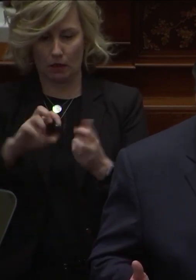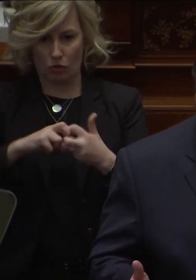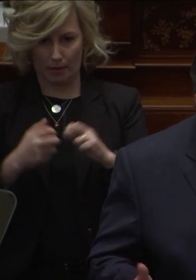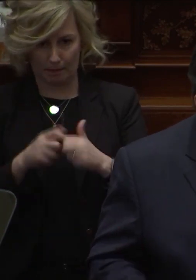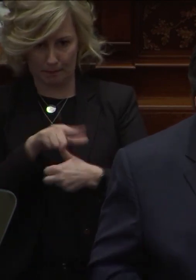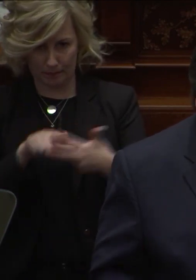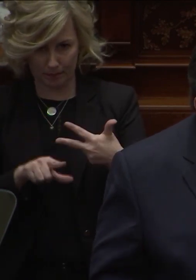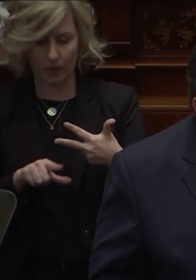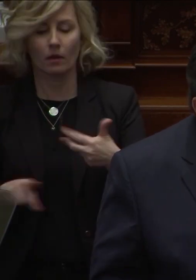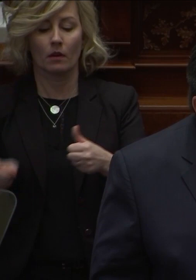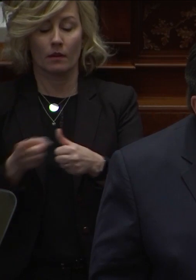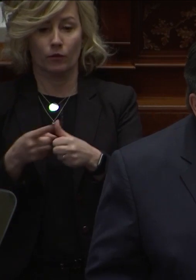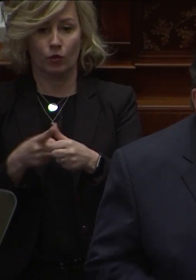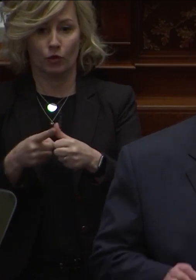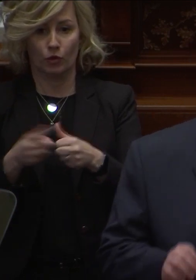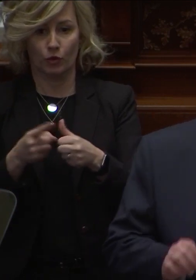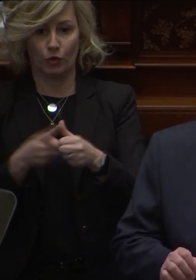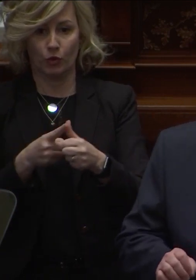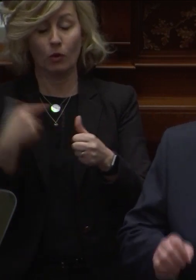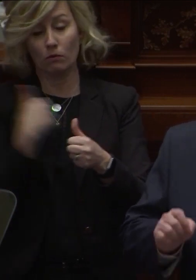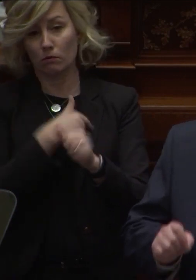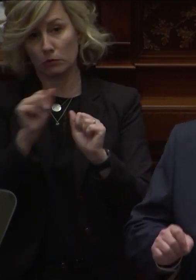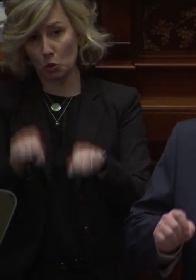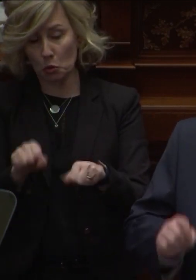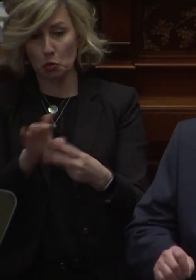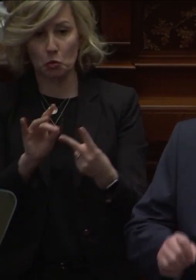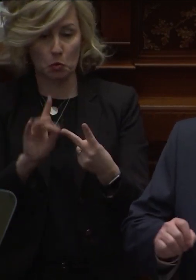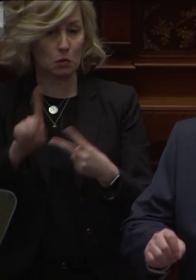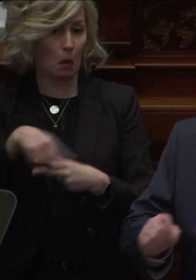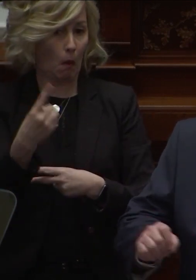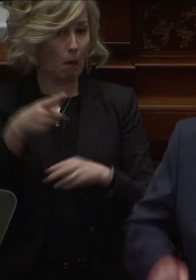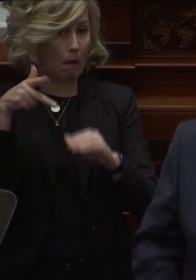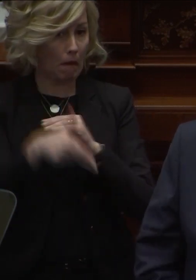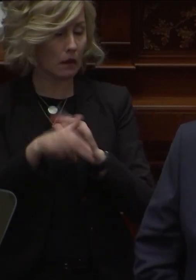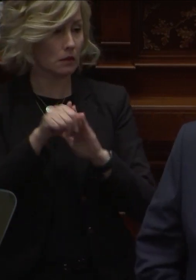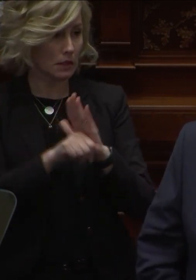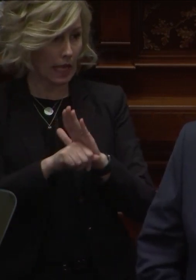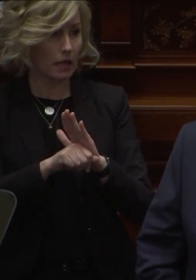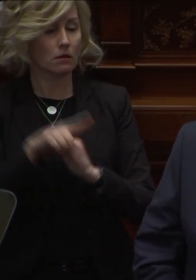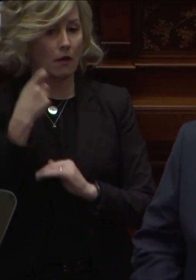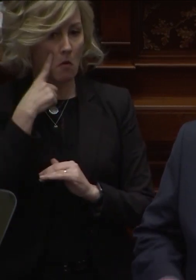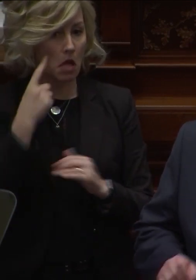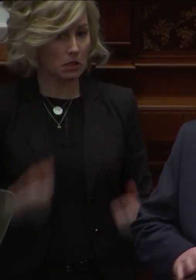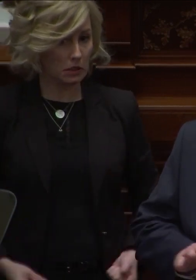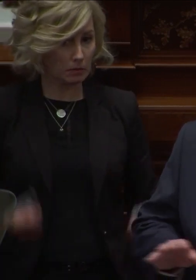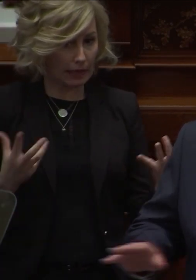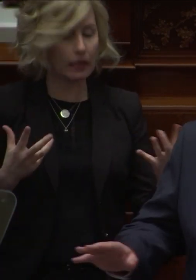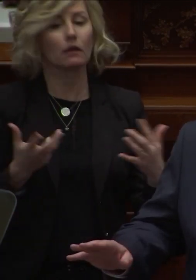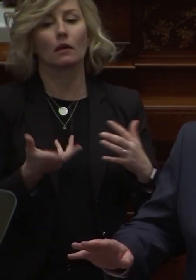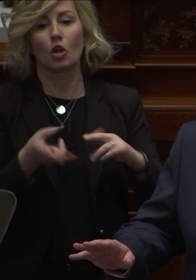ALTERNATIVE OPTIONS FOR FIXING FIRST, WE COULD